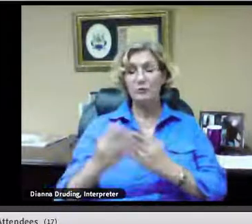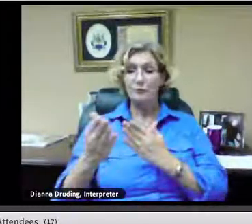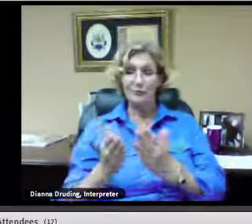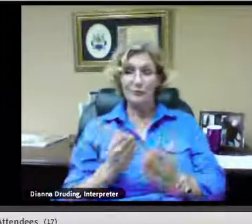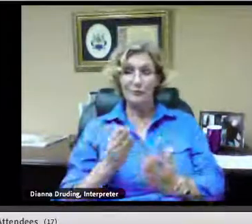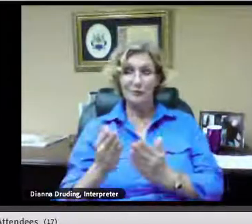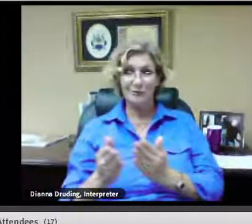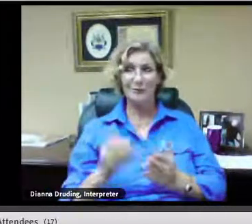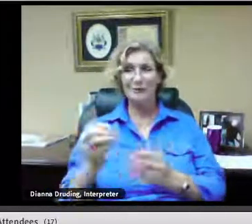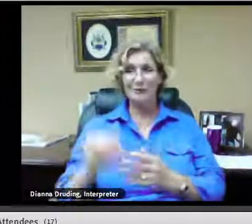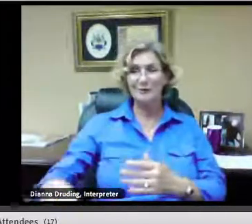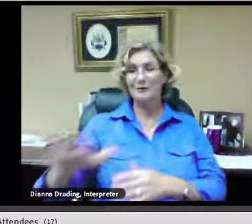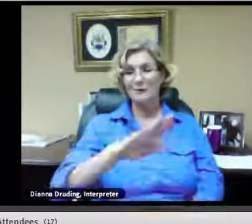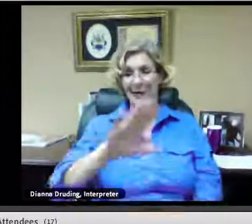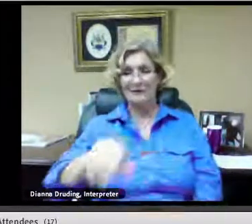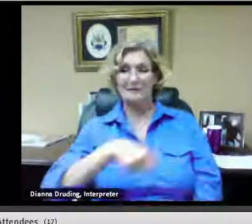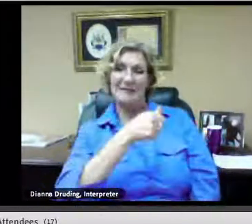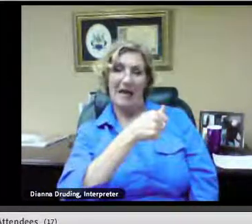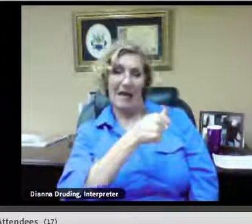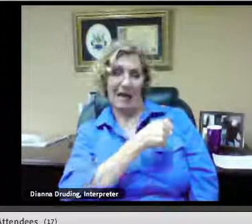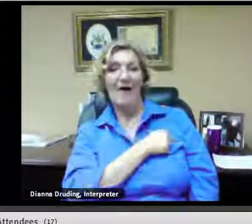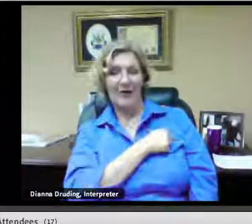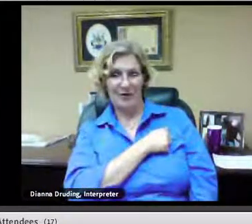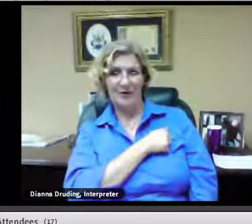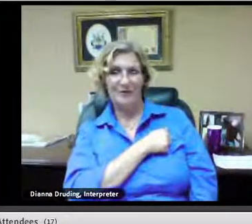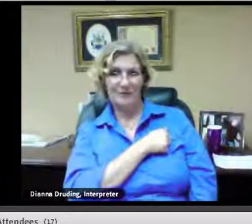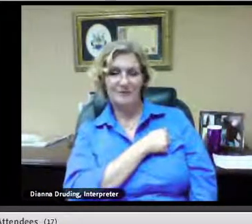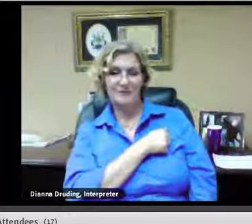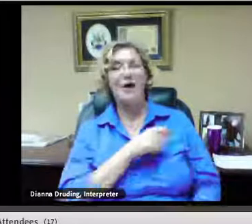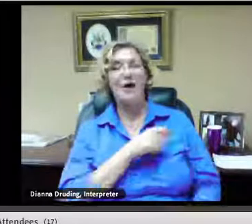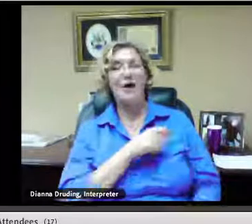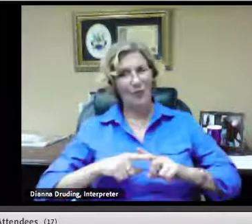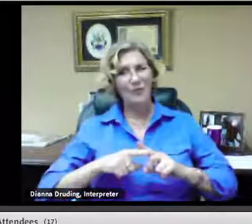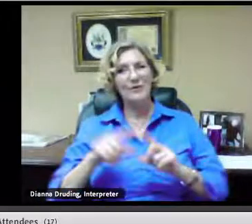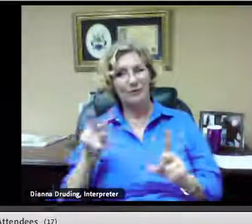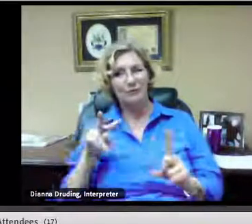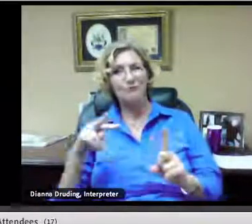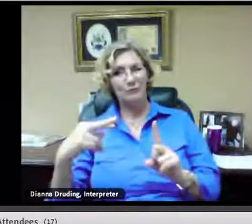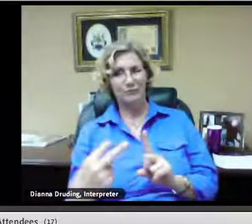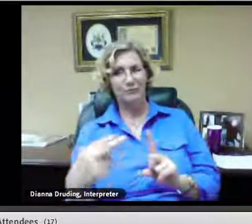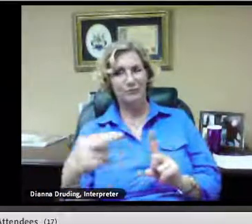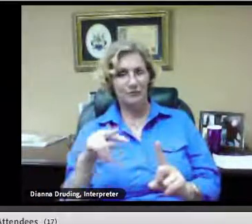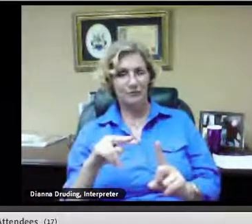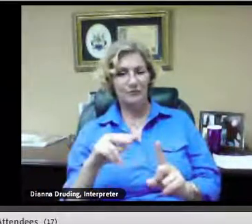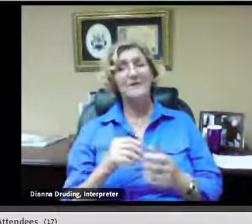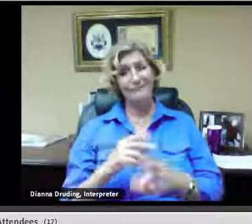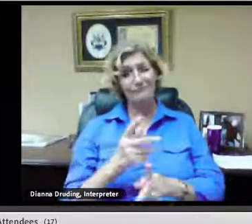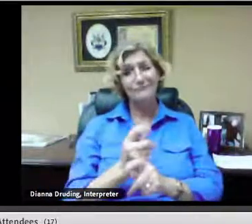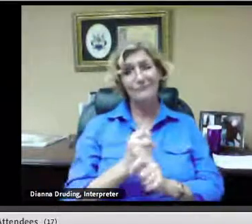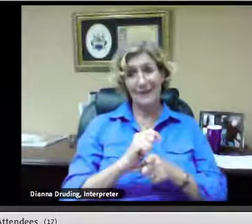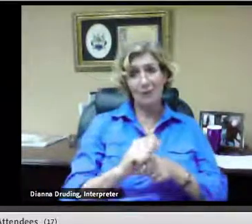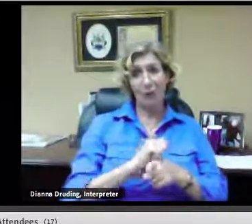and it takes practice. Just a little bit more on the functional limitations and what some of those are,